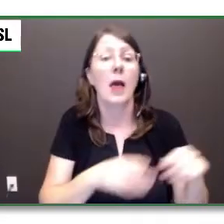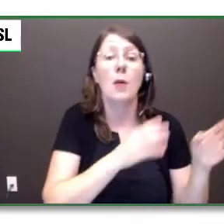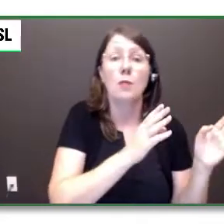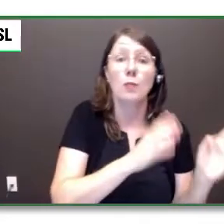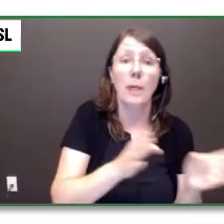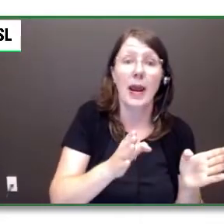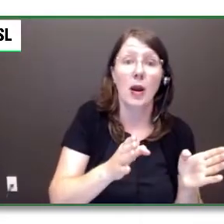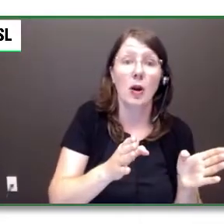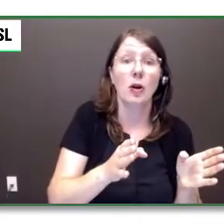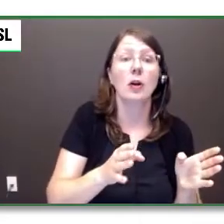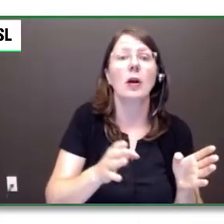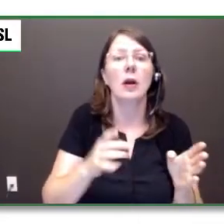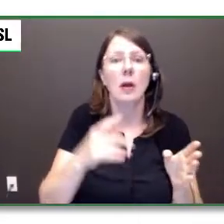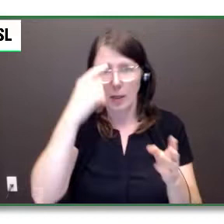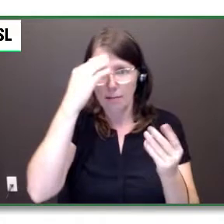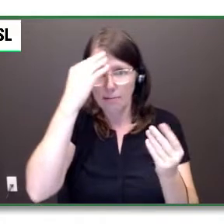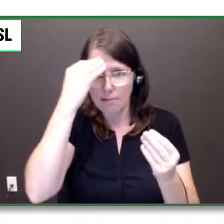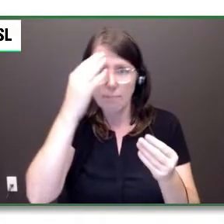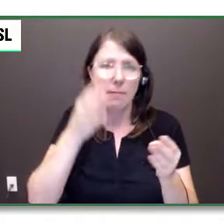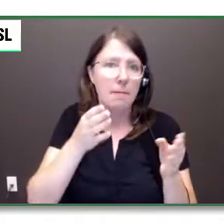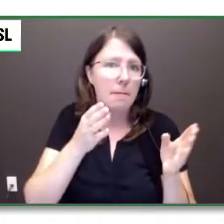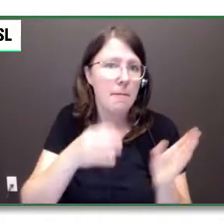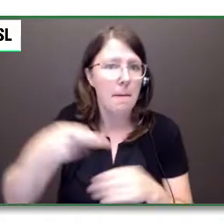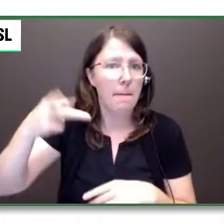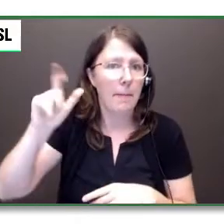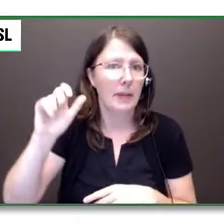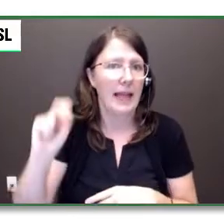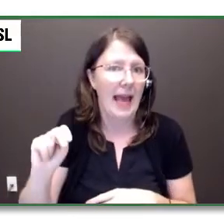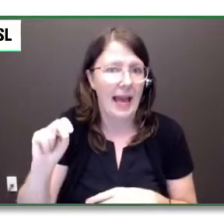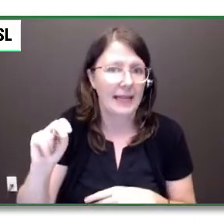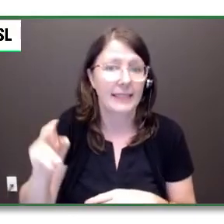found that there were these three cluster, clusters of activities that